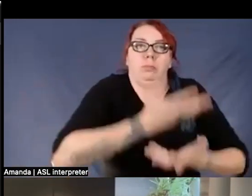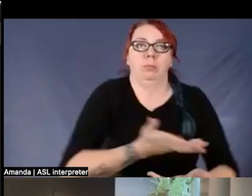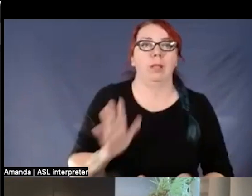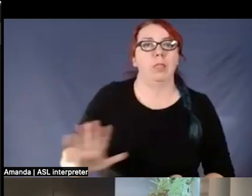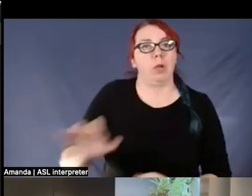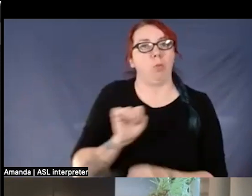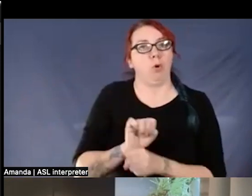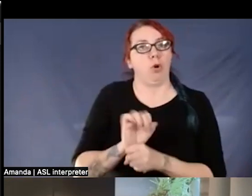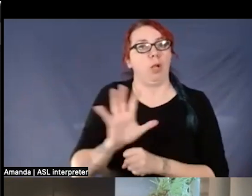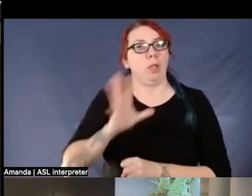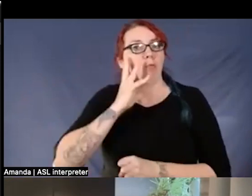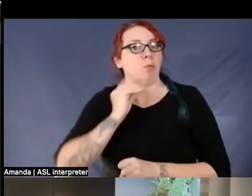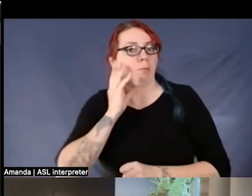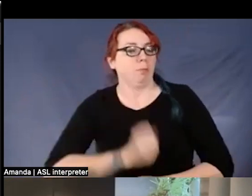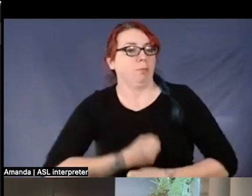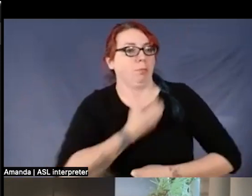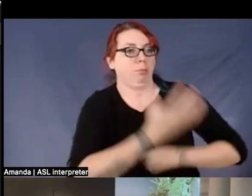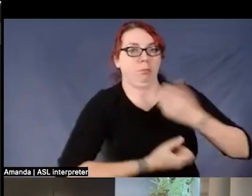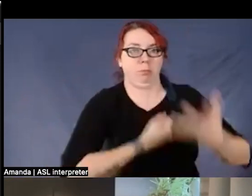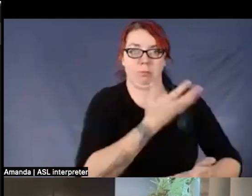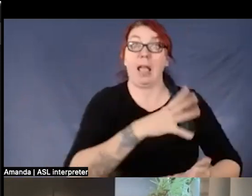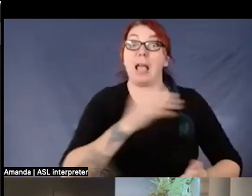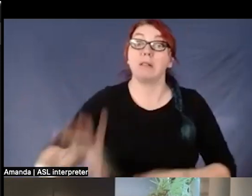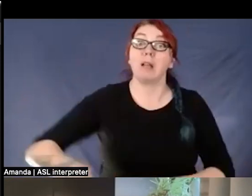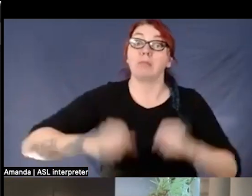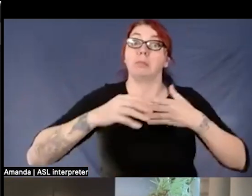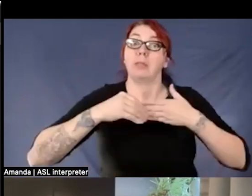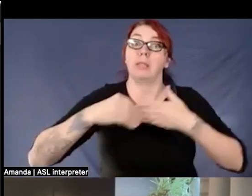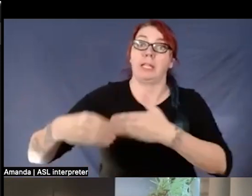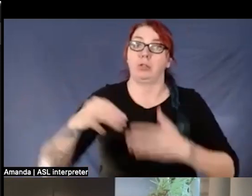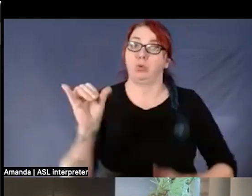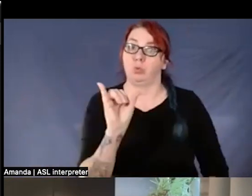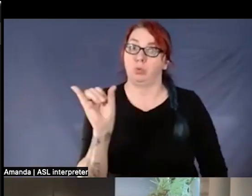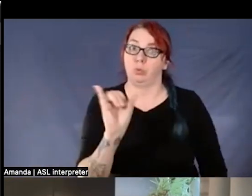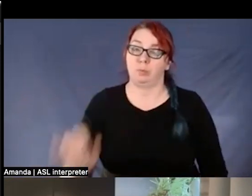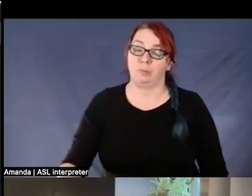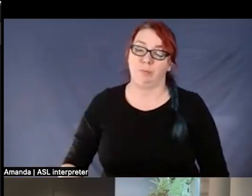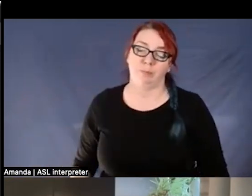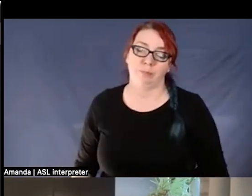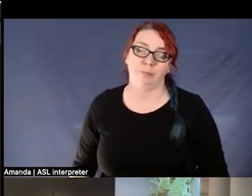For our webinar today, if you are having difficulties with Zoom or have any tech-related